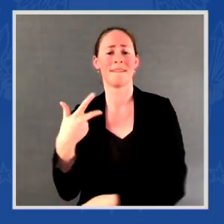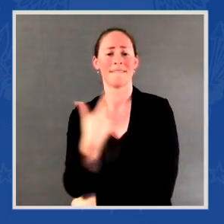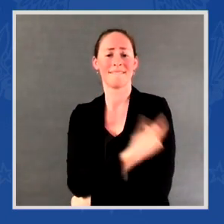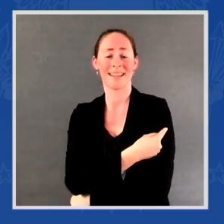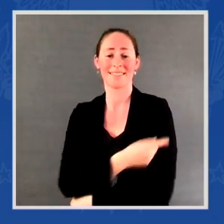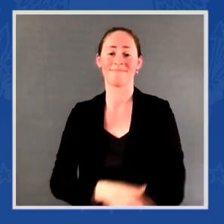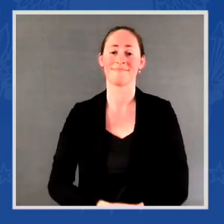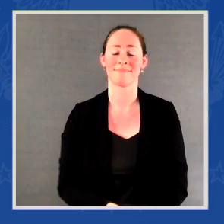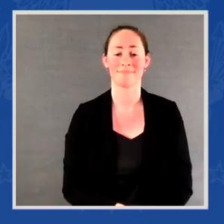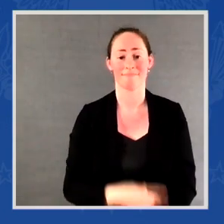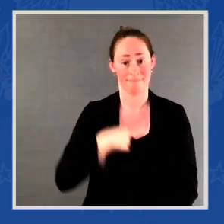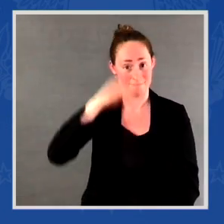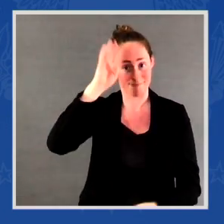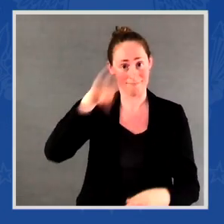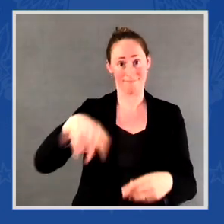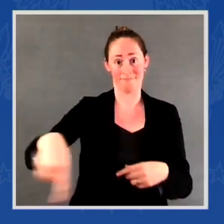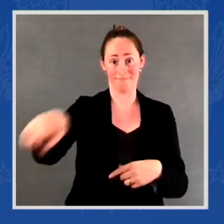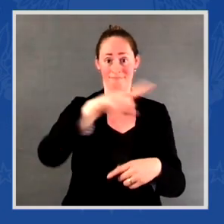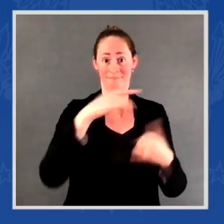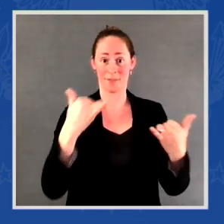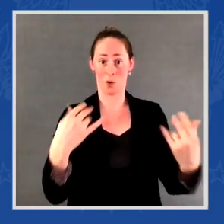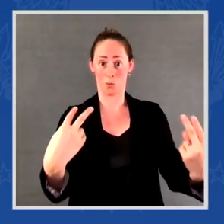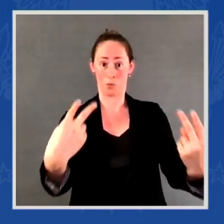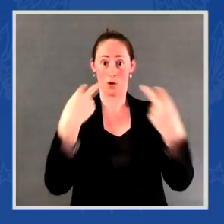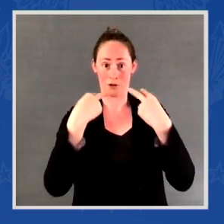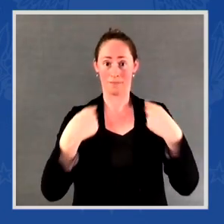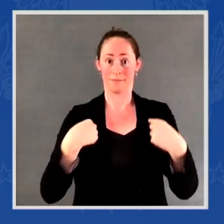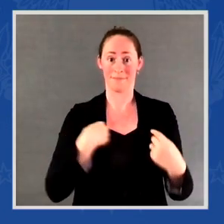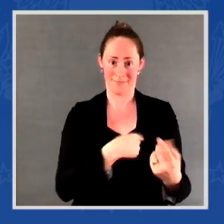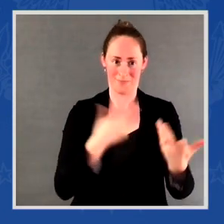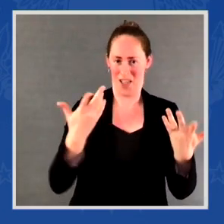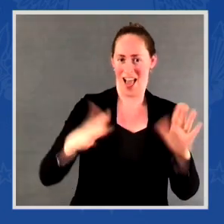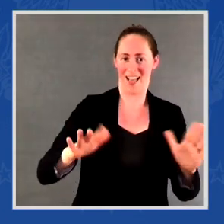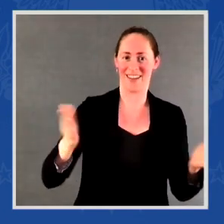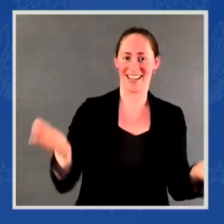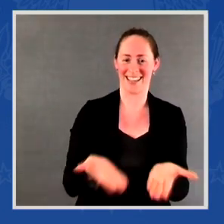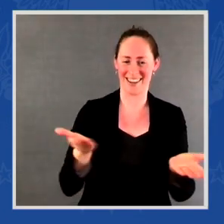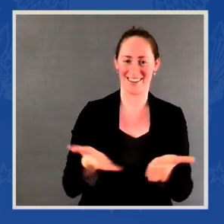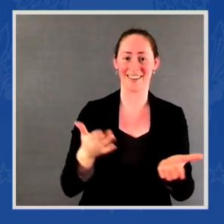because these people have already joined the effort: To join that effort, please visit